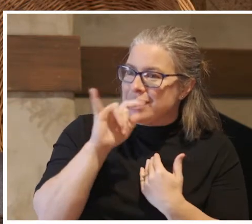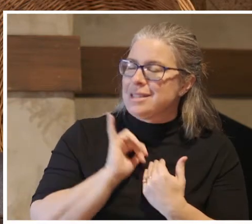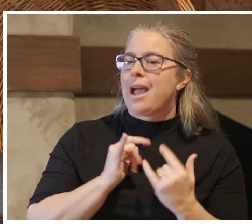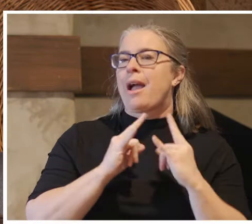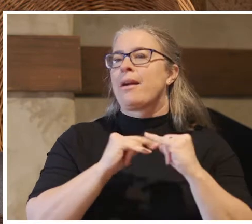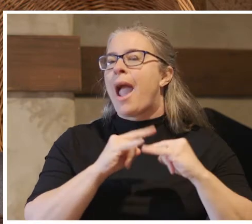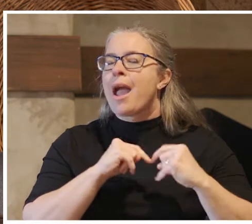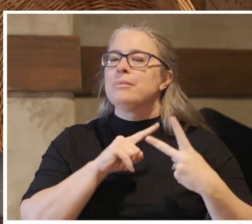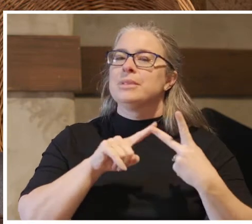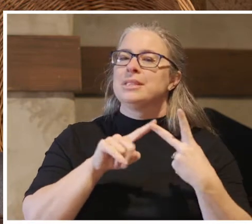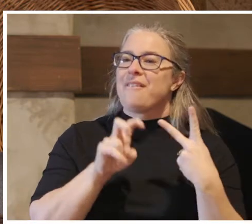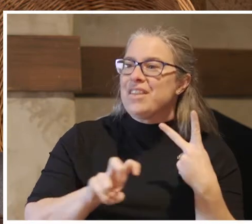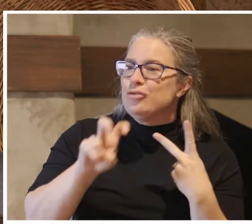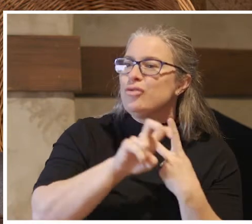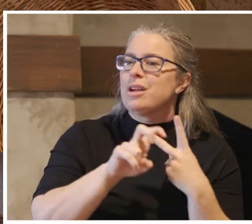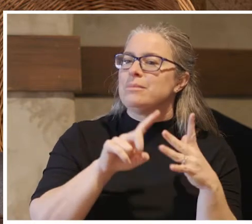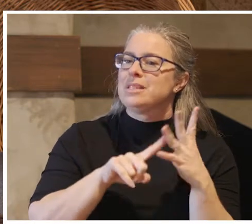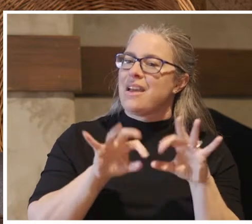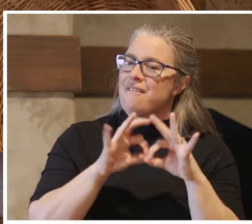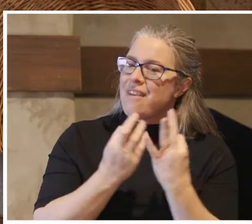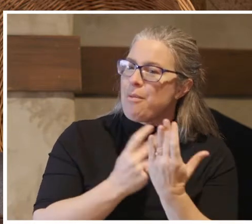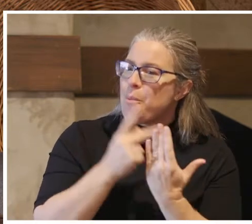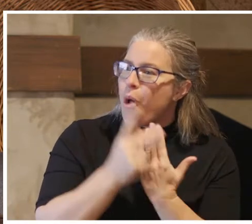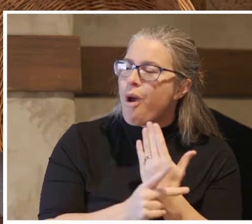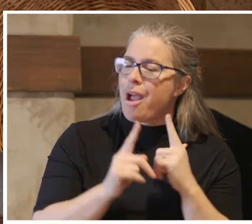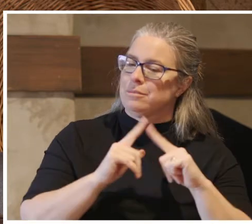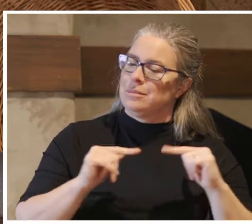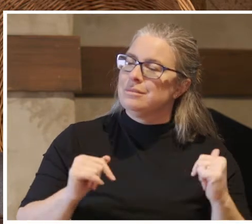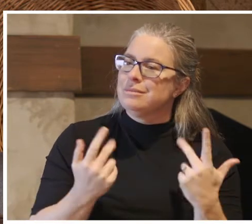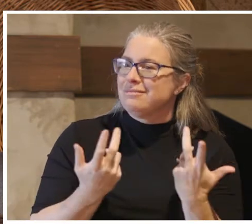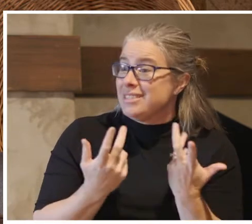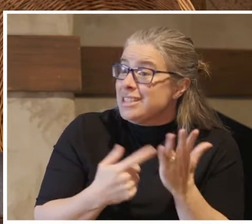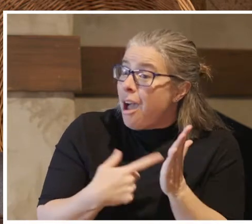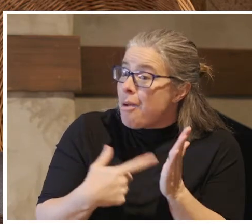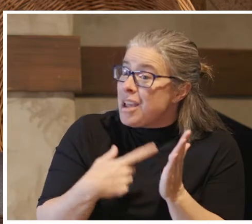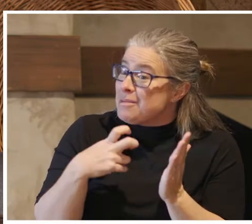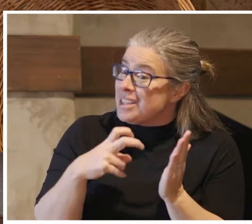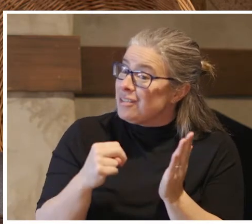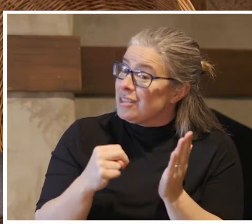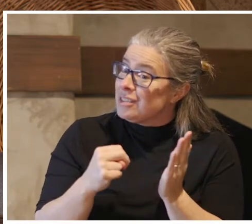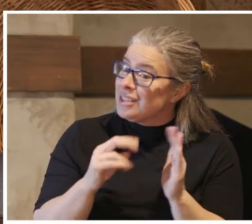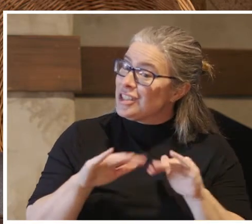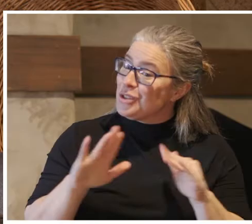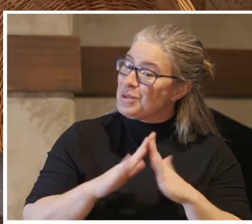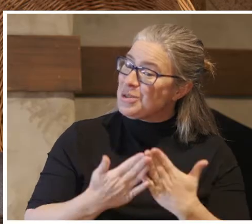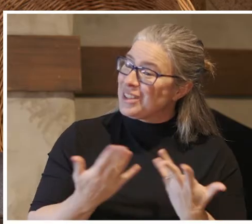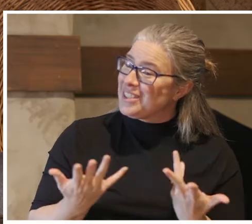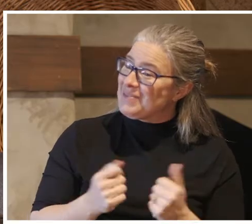like our camps and our field trips and family programs and sometimes even children's books.